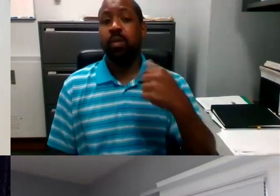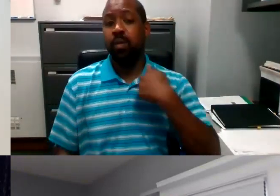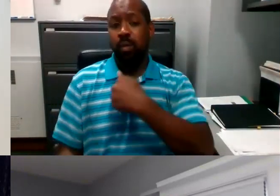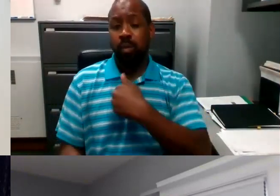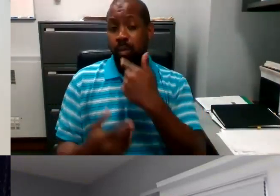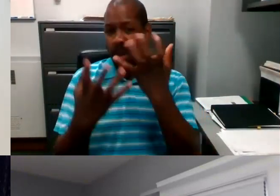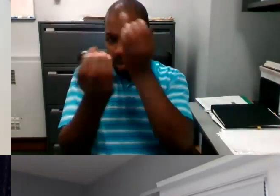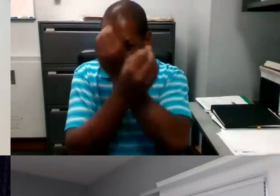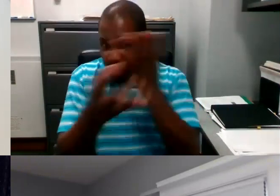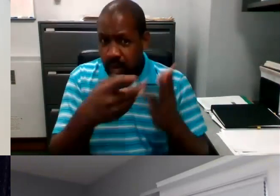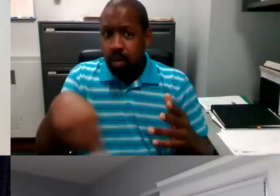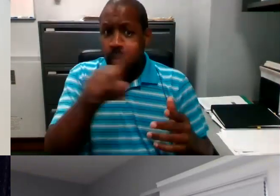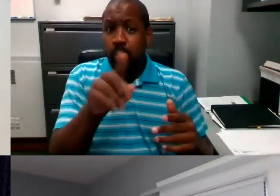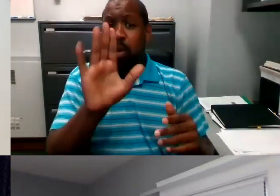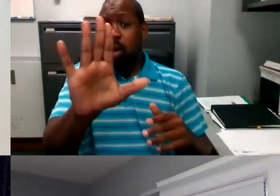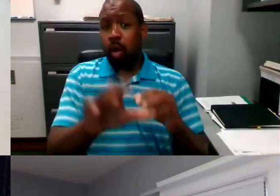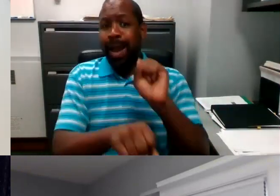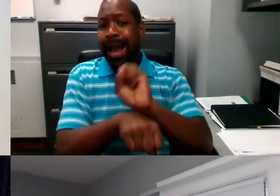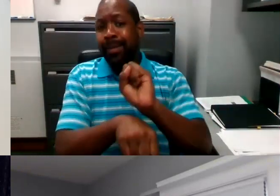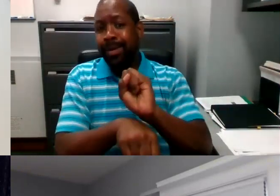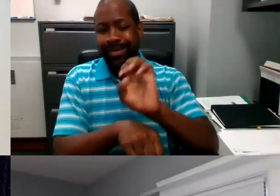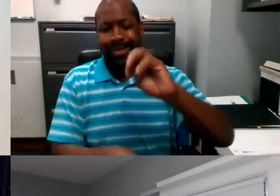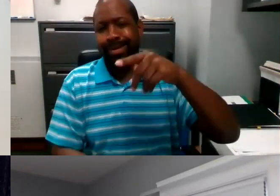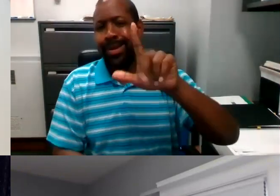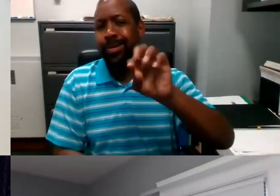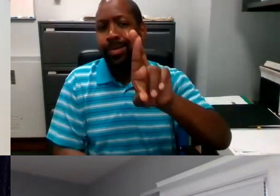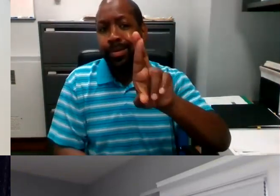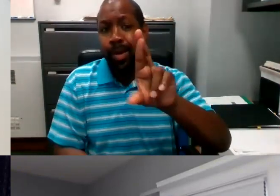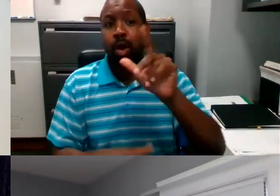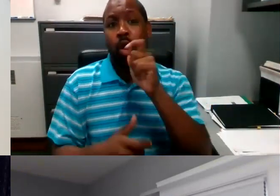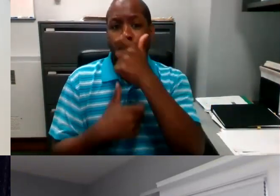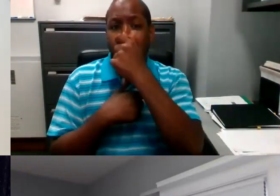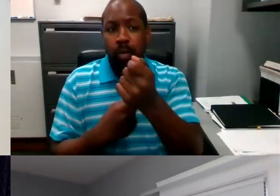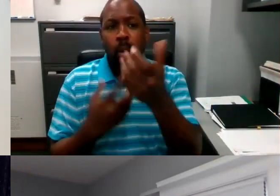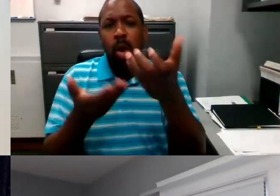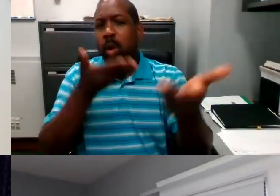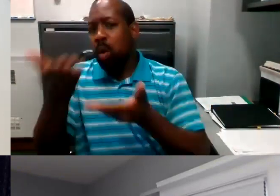BECAUSE WE HAVE -- WE'RE HAVING A JOB FAIR. AND THAT'S ON SEPTEMBER 14TH TO THE 18TH. SO IT'S A WEEK LONG JOB FAIR.